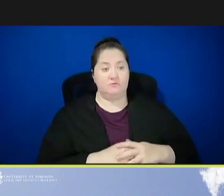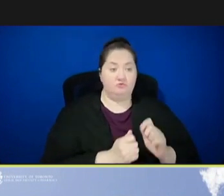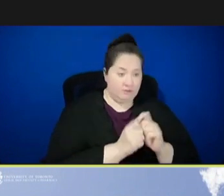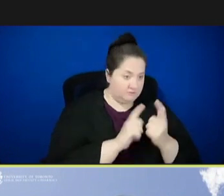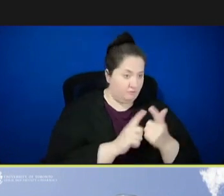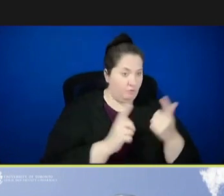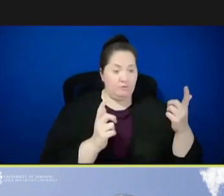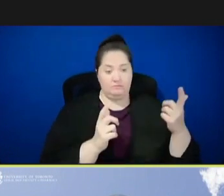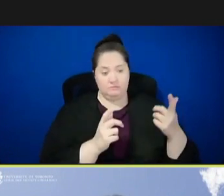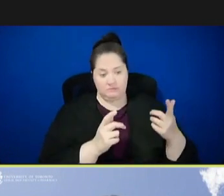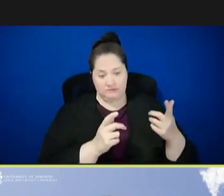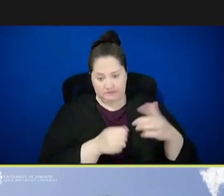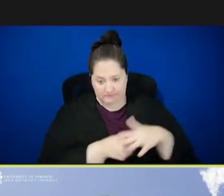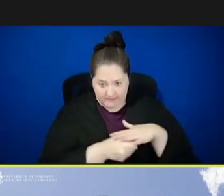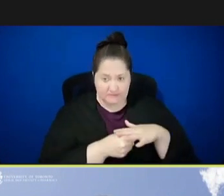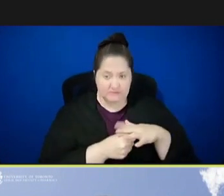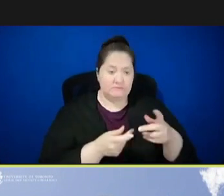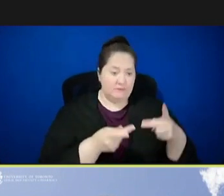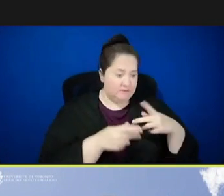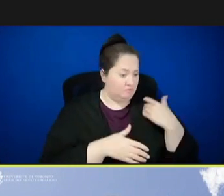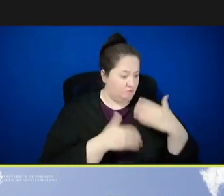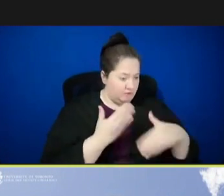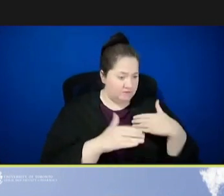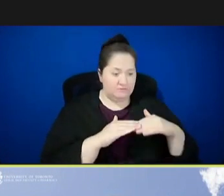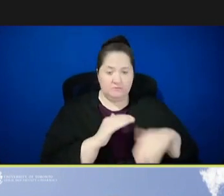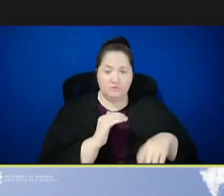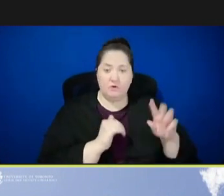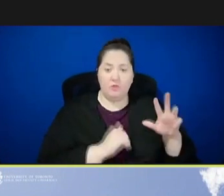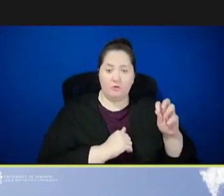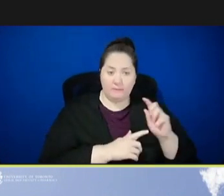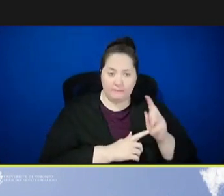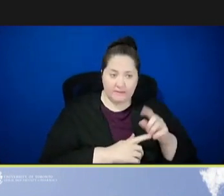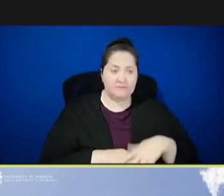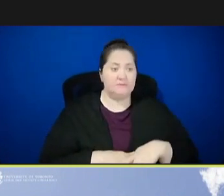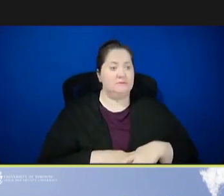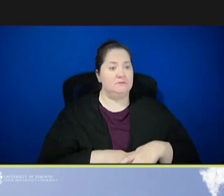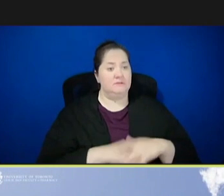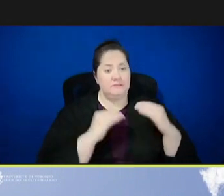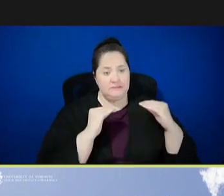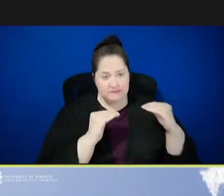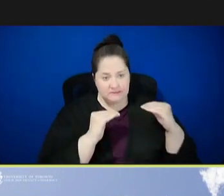and processes in less than half an hour, and we can teach patients. We can do this ahead of time.